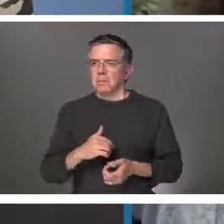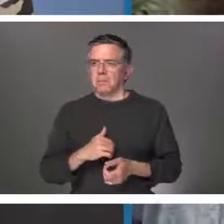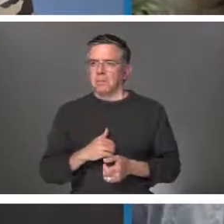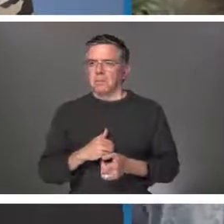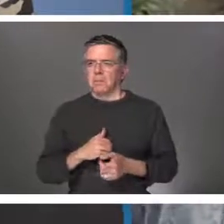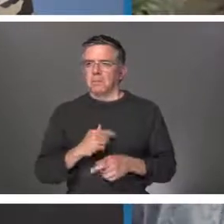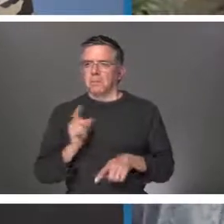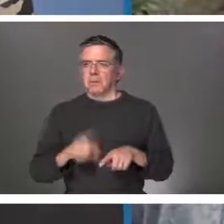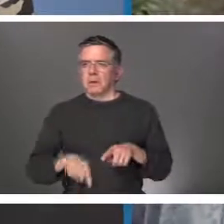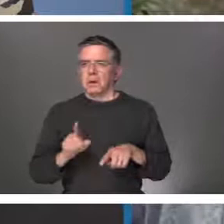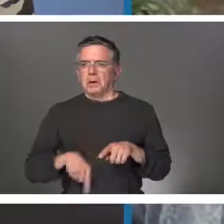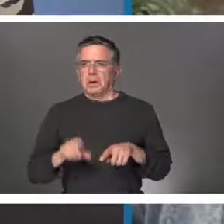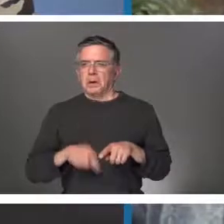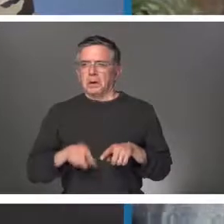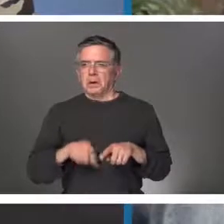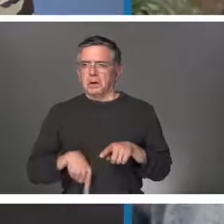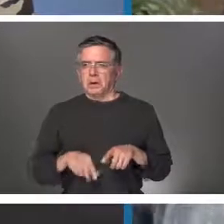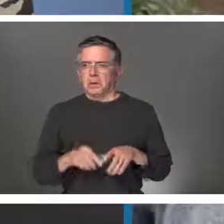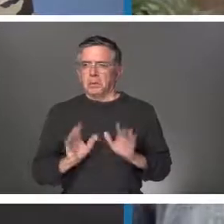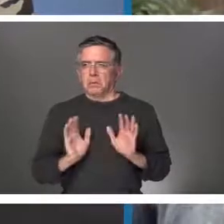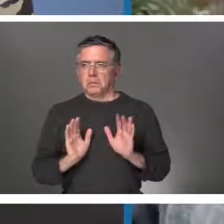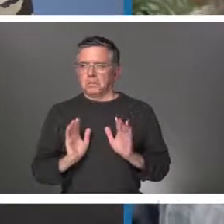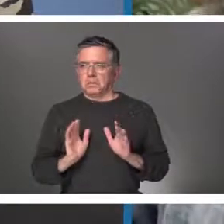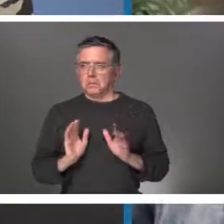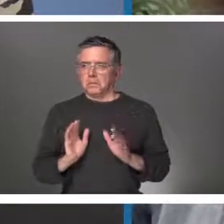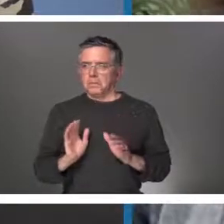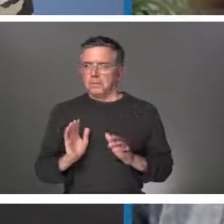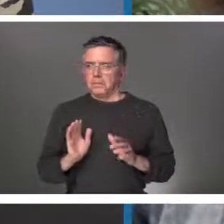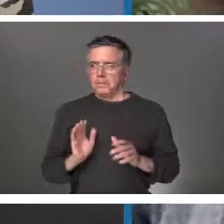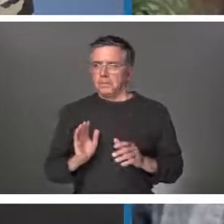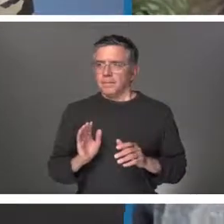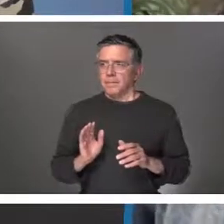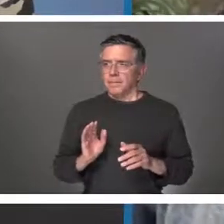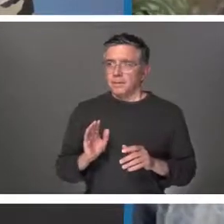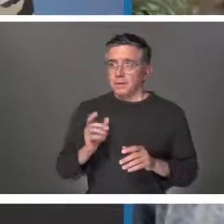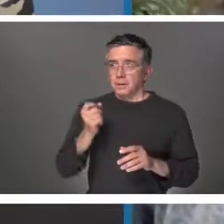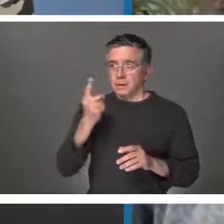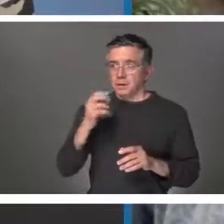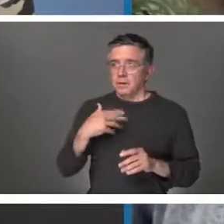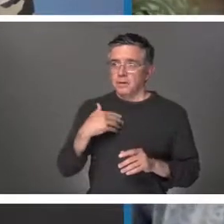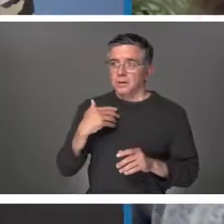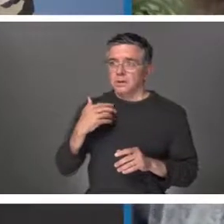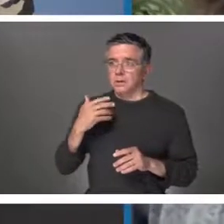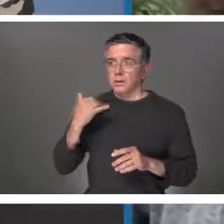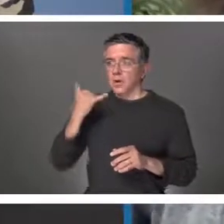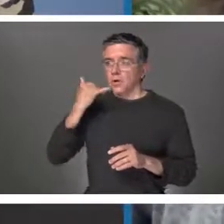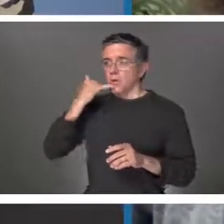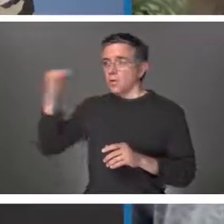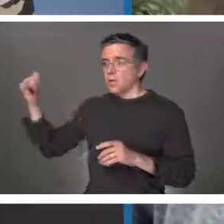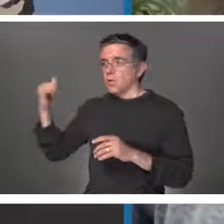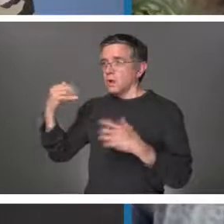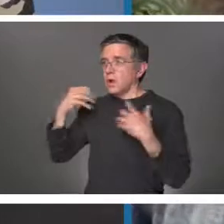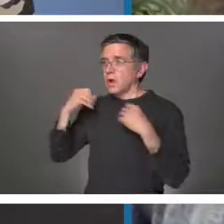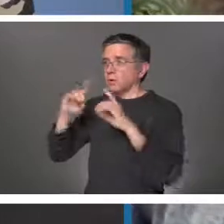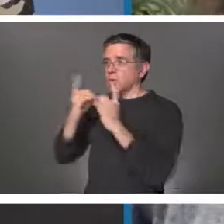where I can be on a call with the health department leaders and push for things that folks are going,